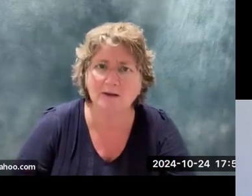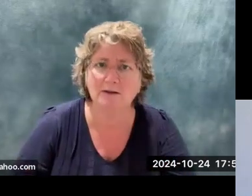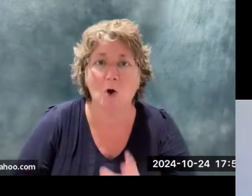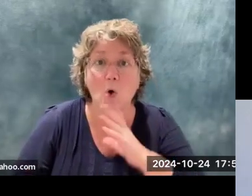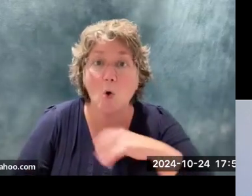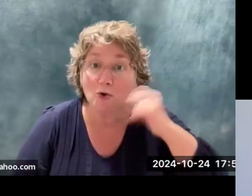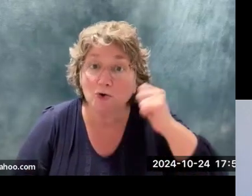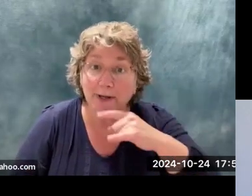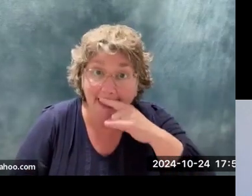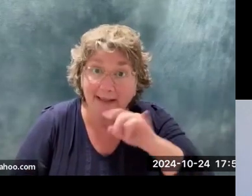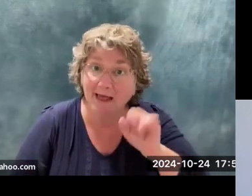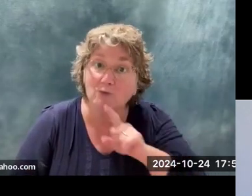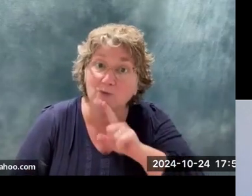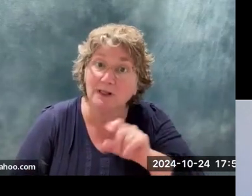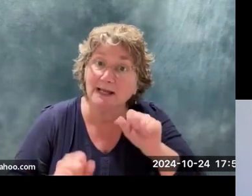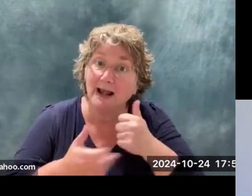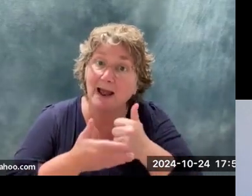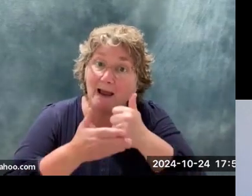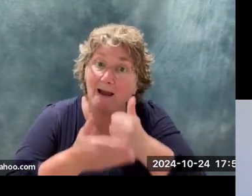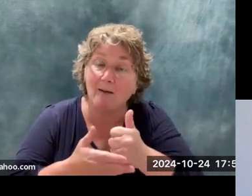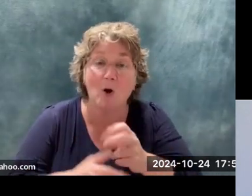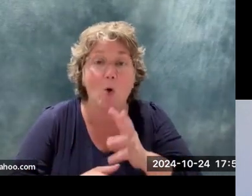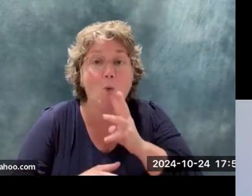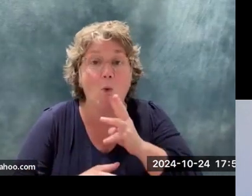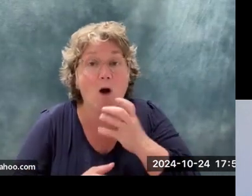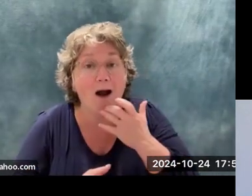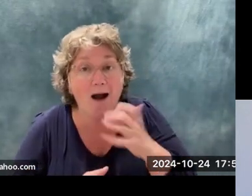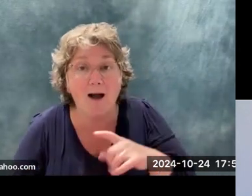be very, very helpful, and that can be seen as homeopathic